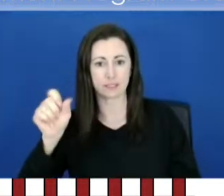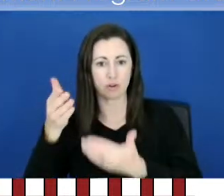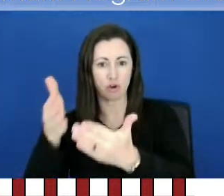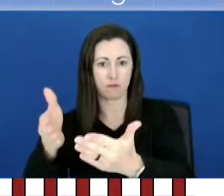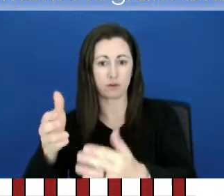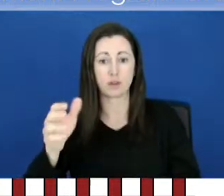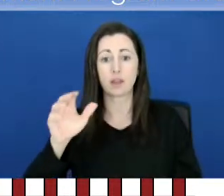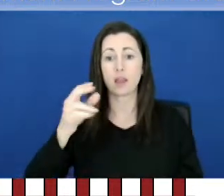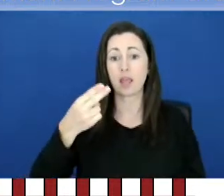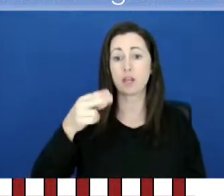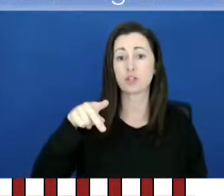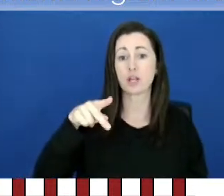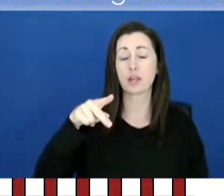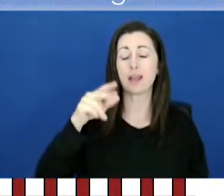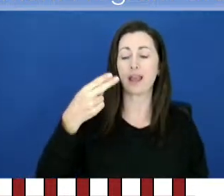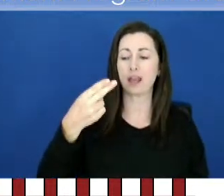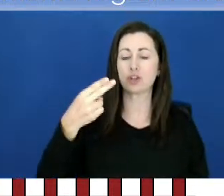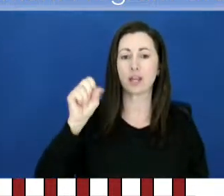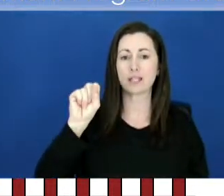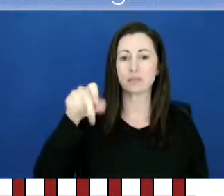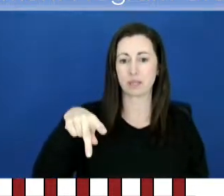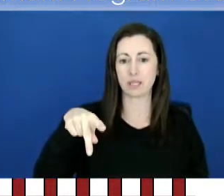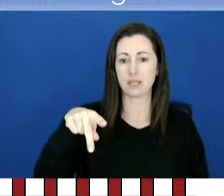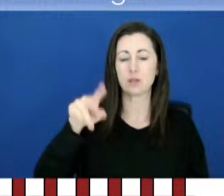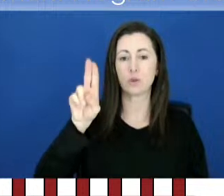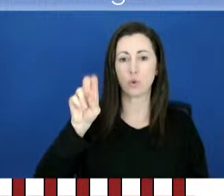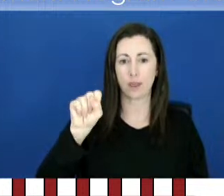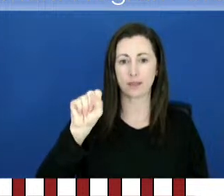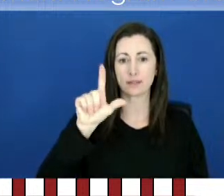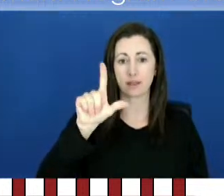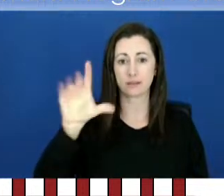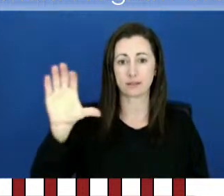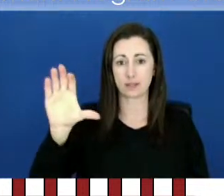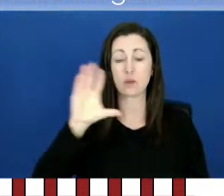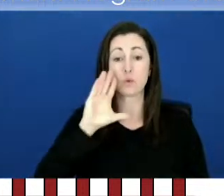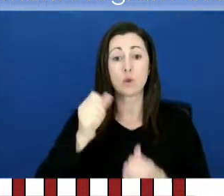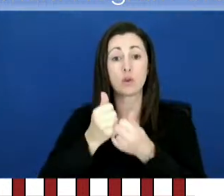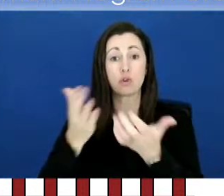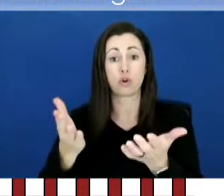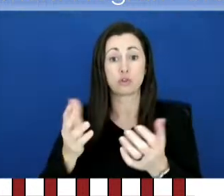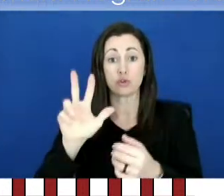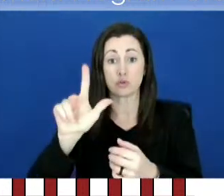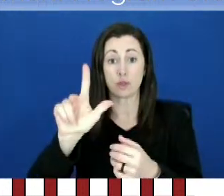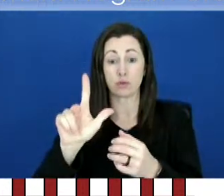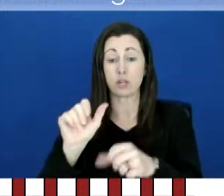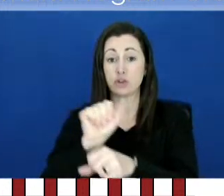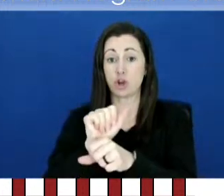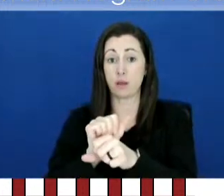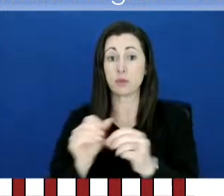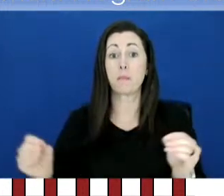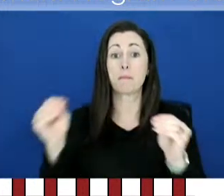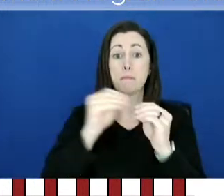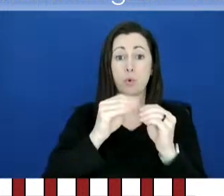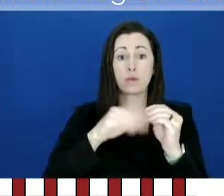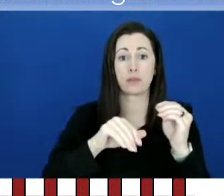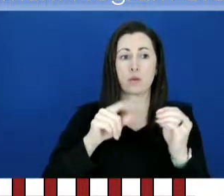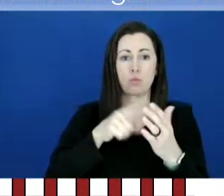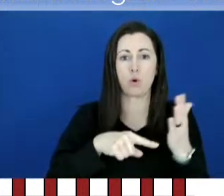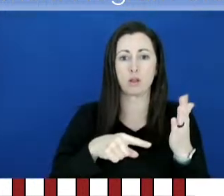VERSUS THE GRANT THAT WE OFFER.